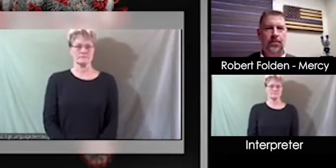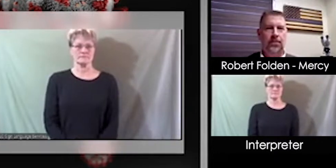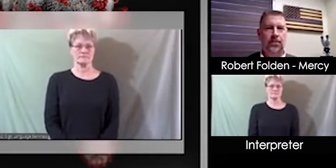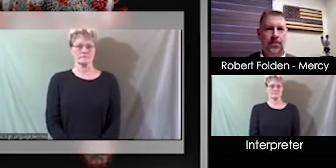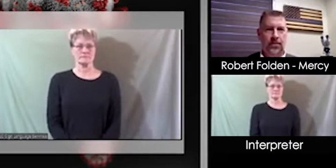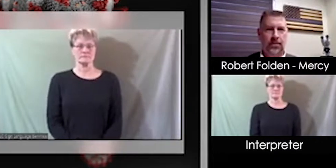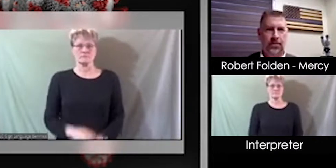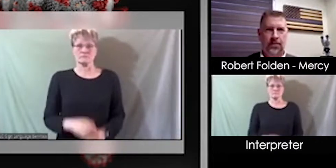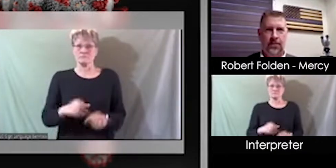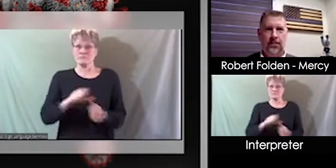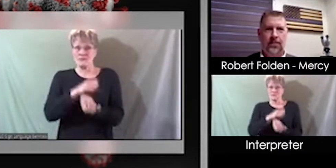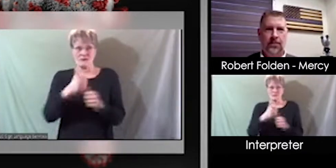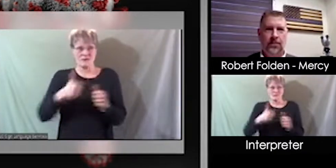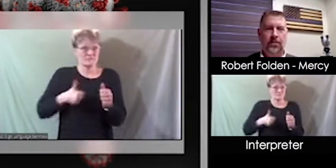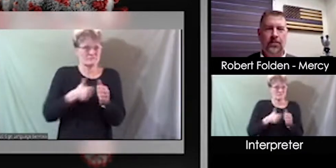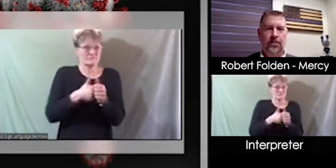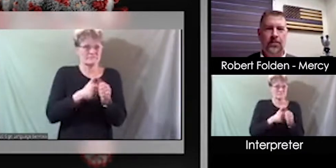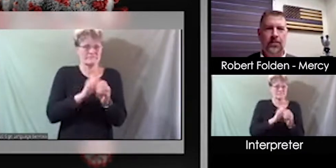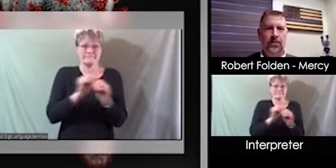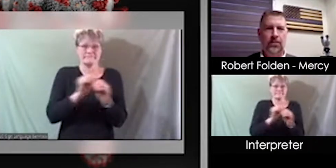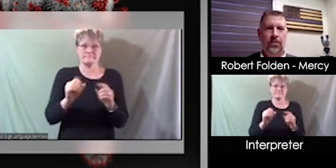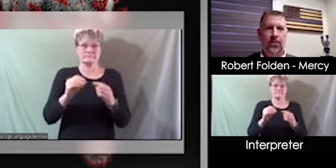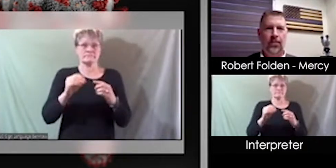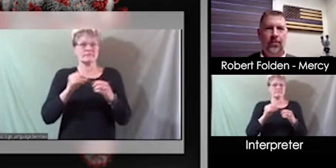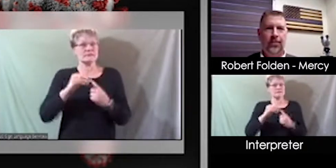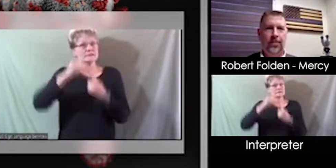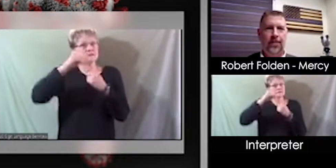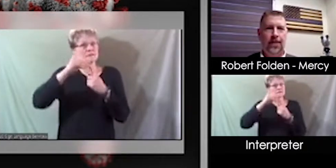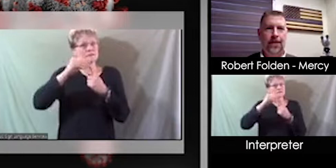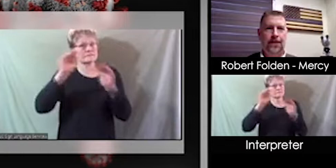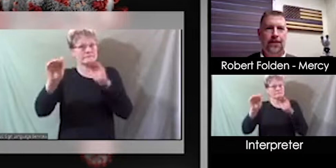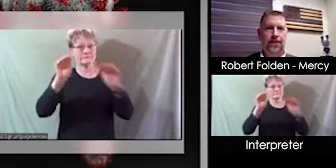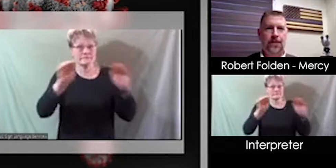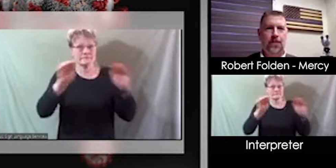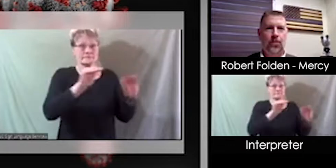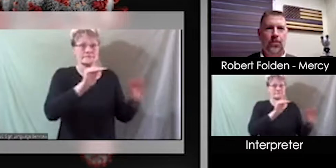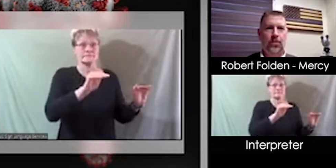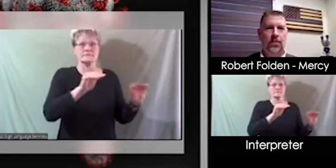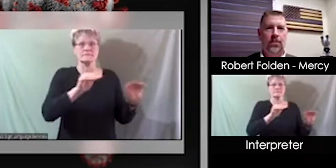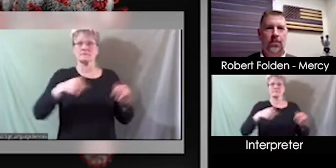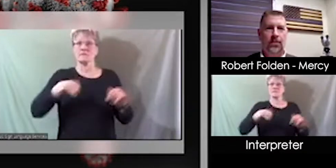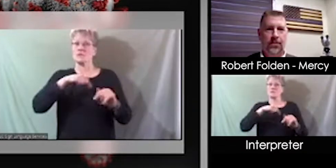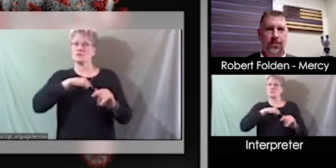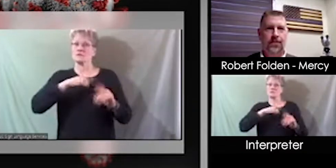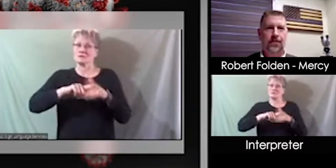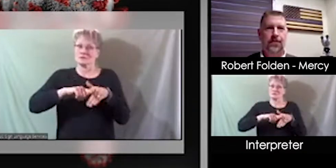than just the normal reminder that this is probably just the beginning and so I think this